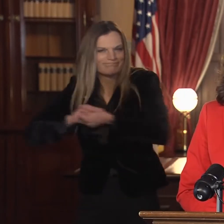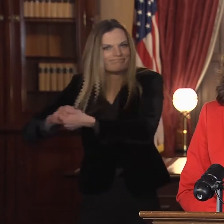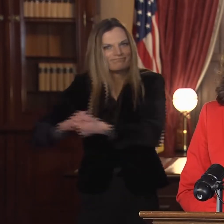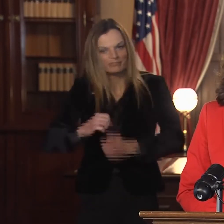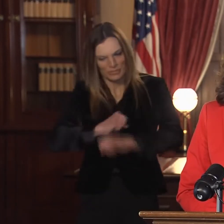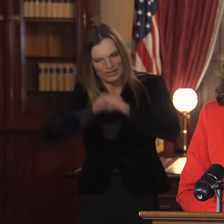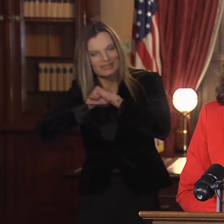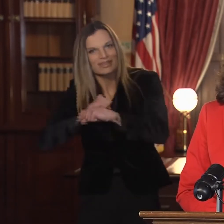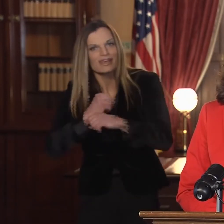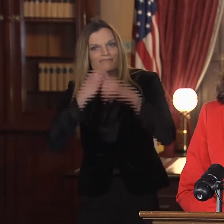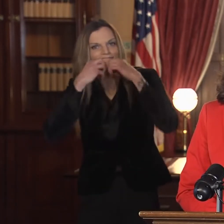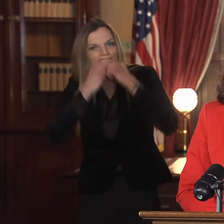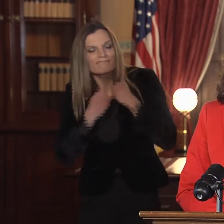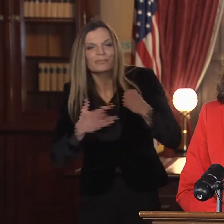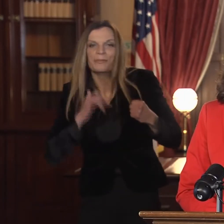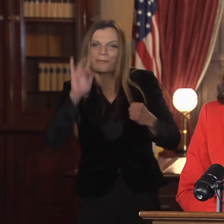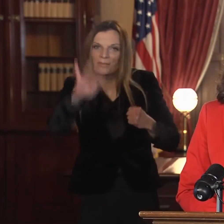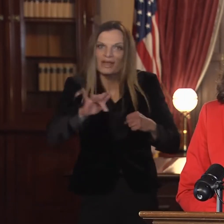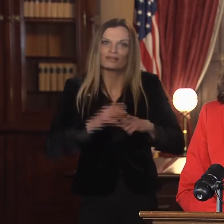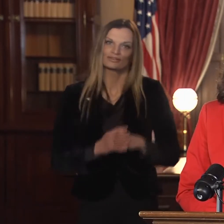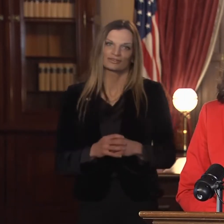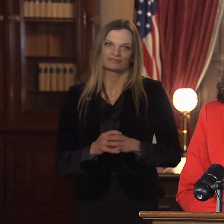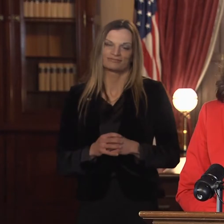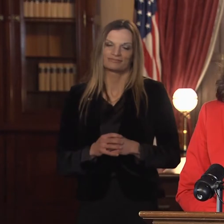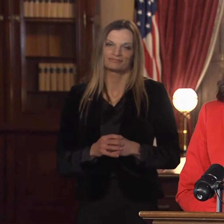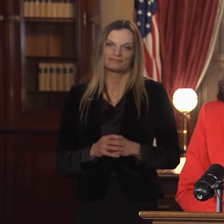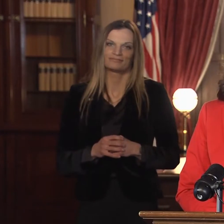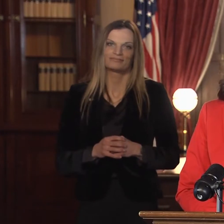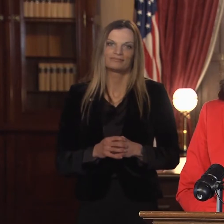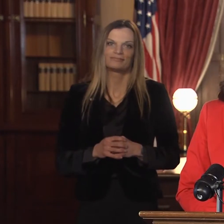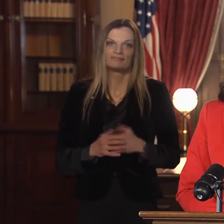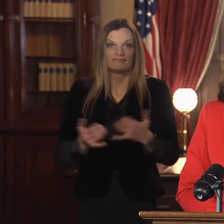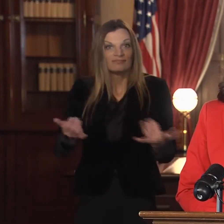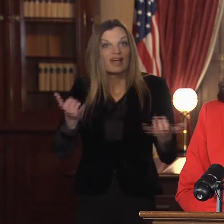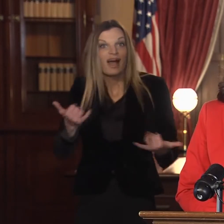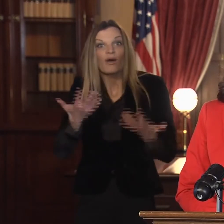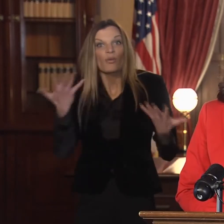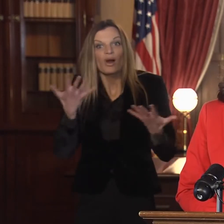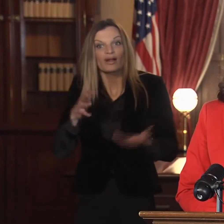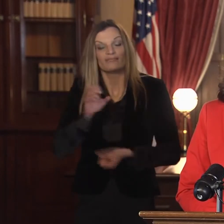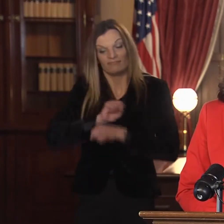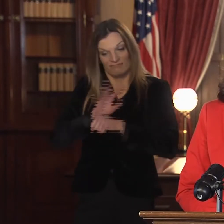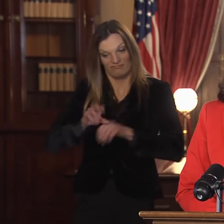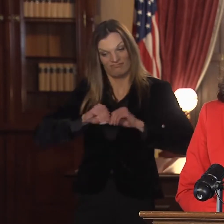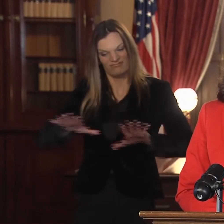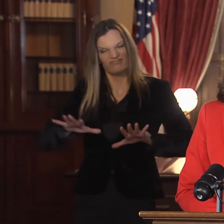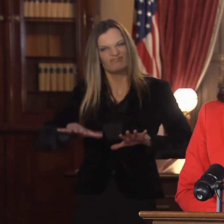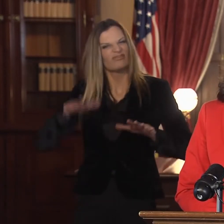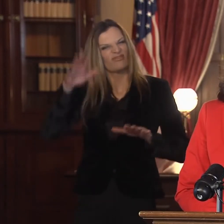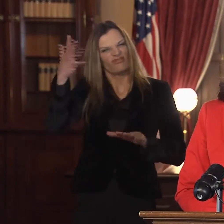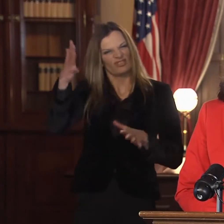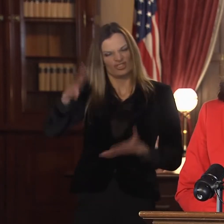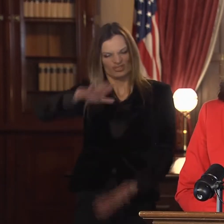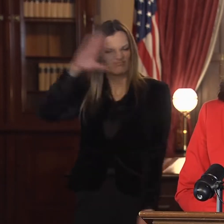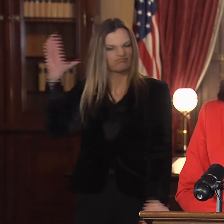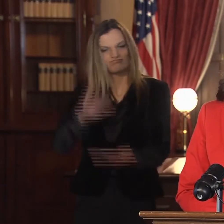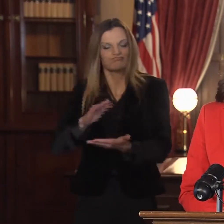LET'S MAKE SURE WE'RE ON THE RIGHT SIDE OF HISTORY. LET'S PROTECT ONE ANOTHER. LET'S SHOW COMPASSION.